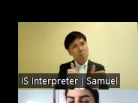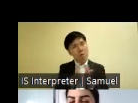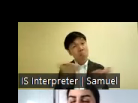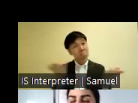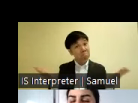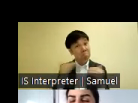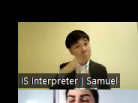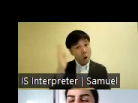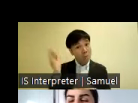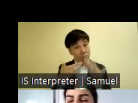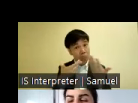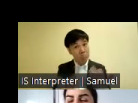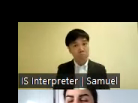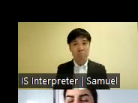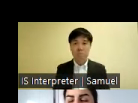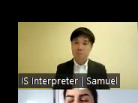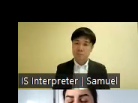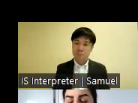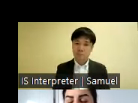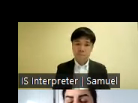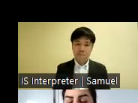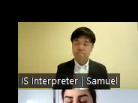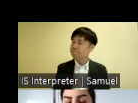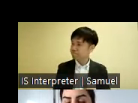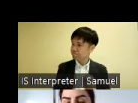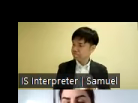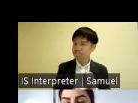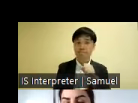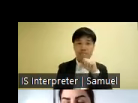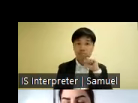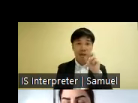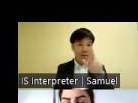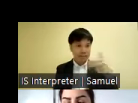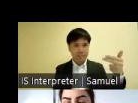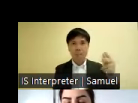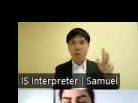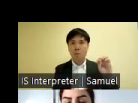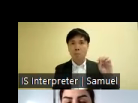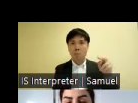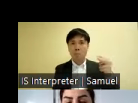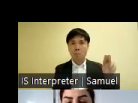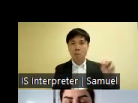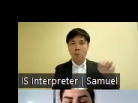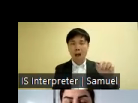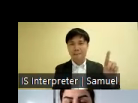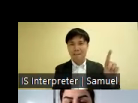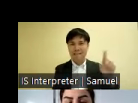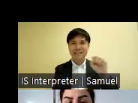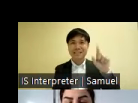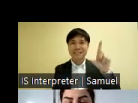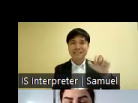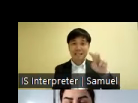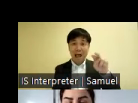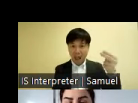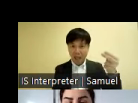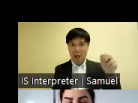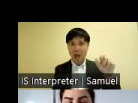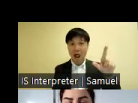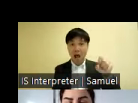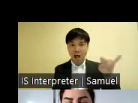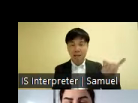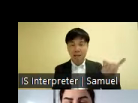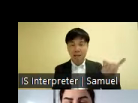Yes, I see Mohammad Ali (?). I will activate the microphone and,